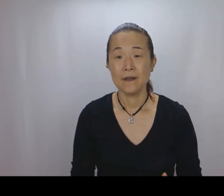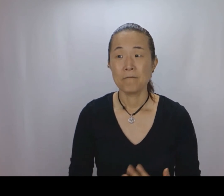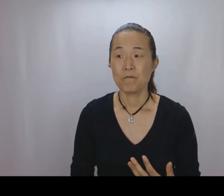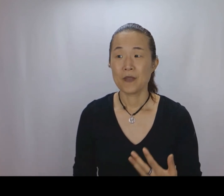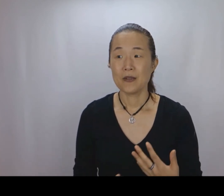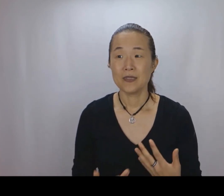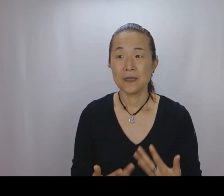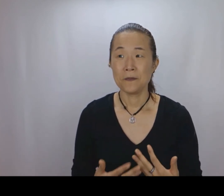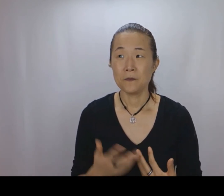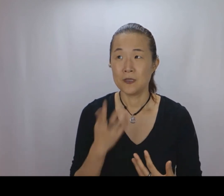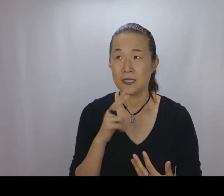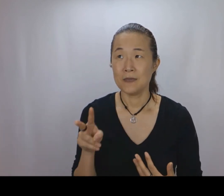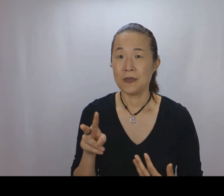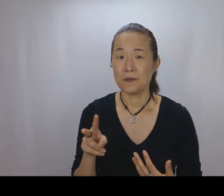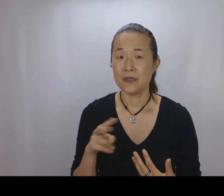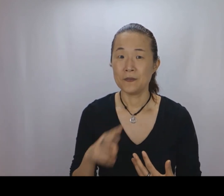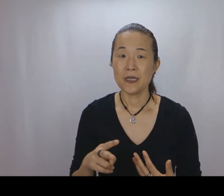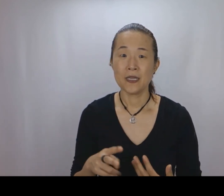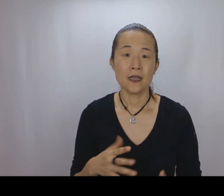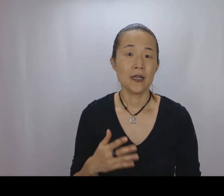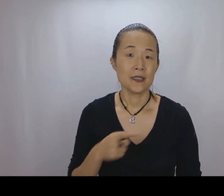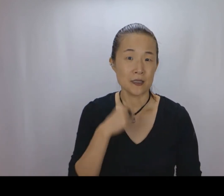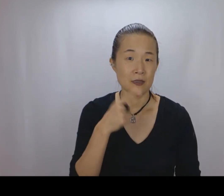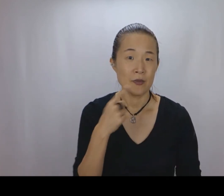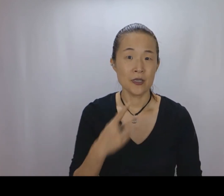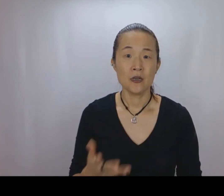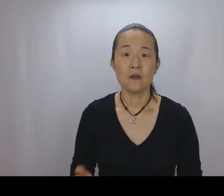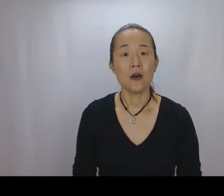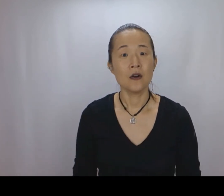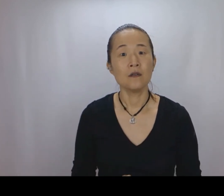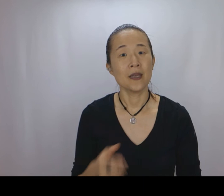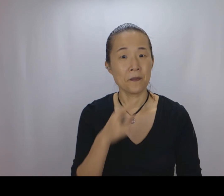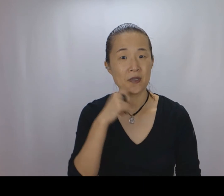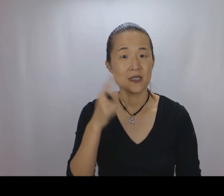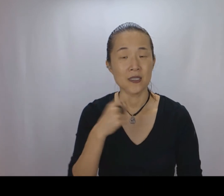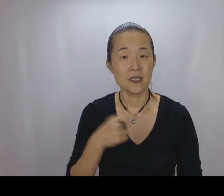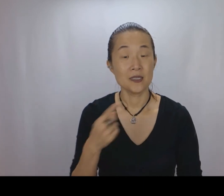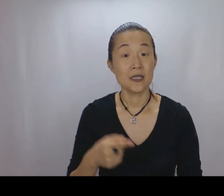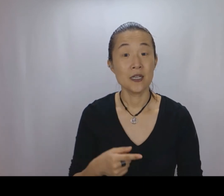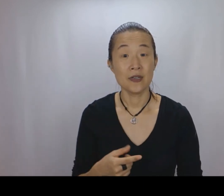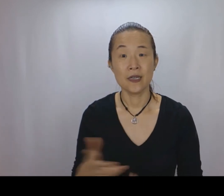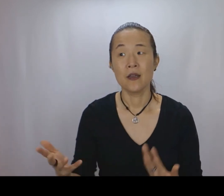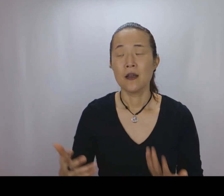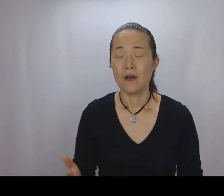deaf people would see people speaking, and so they would know, "Ooh that person is hearing."